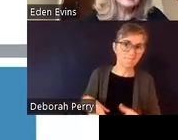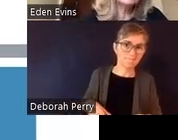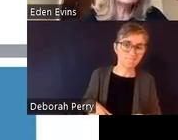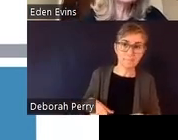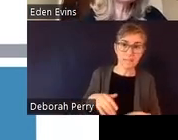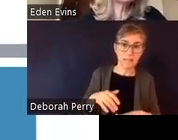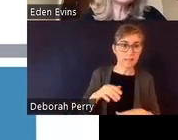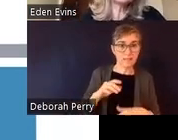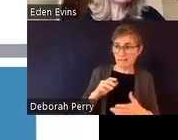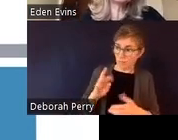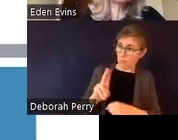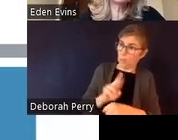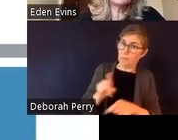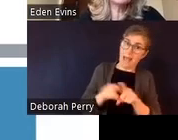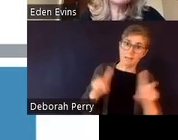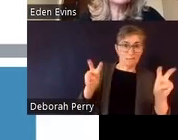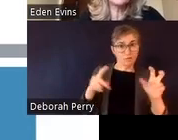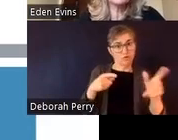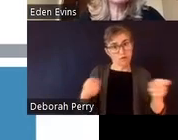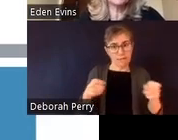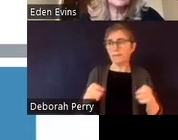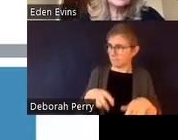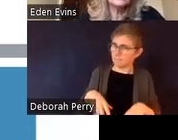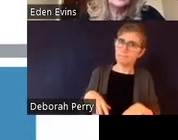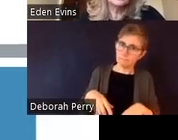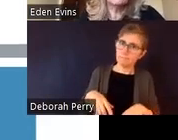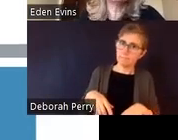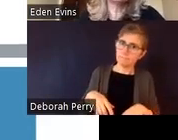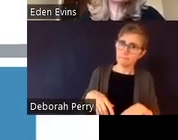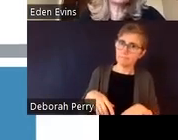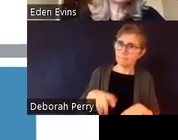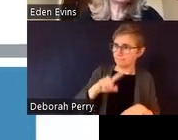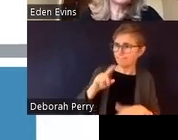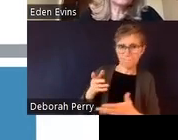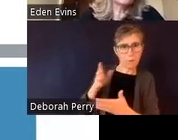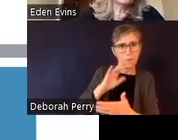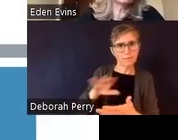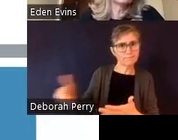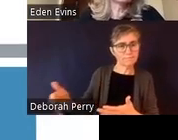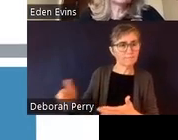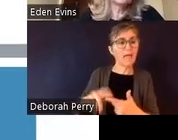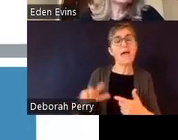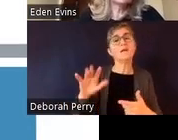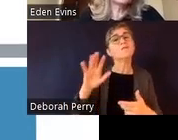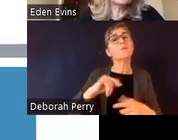and those with psychiatric illness bear a much higher burden of tobacco use disorder. So 15%,